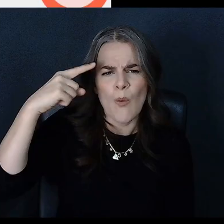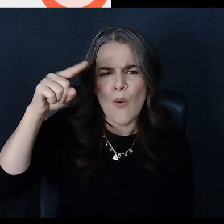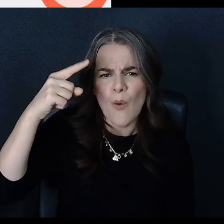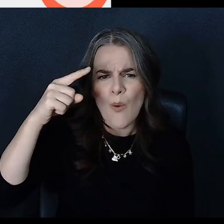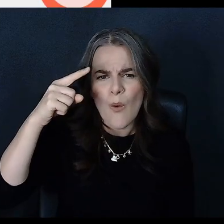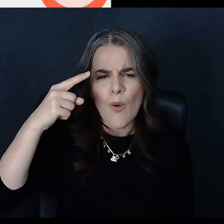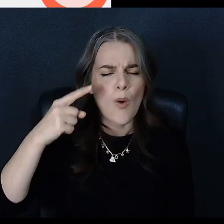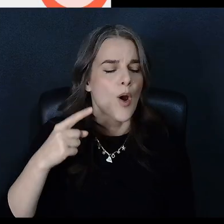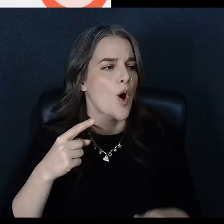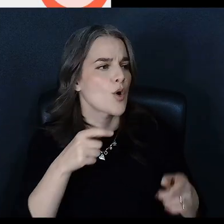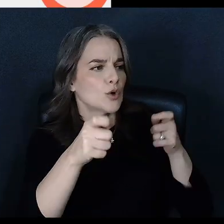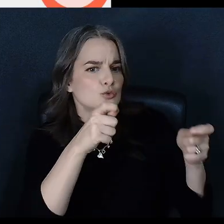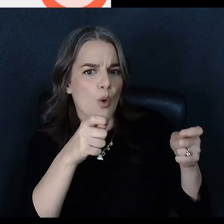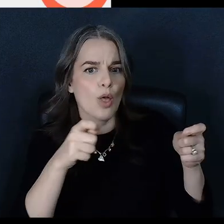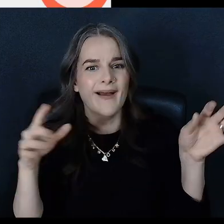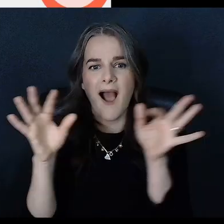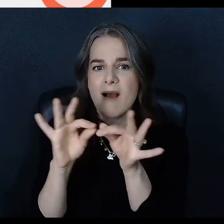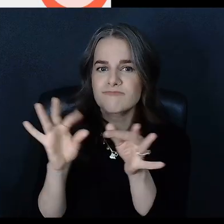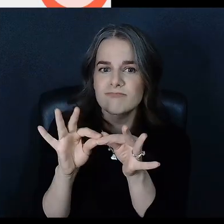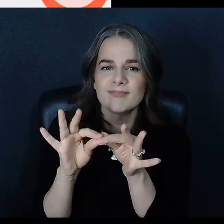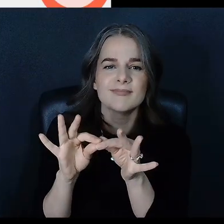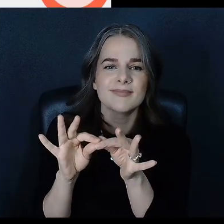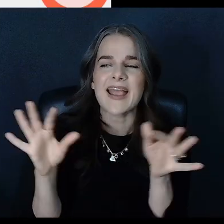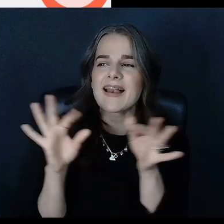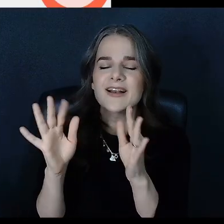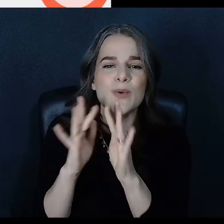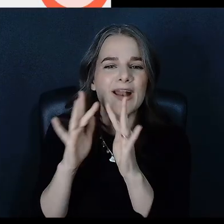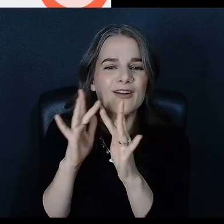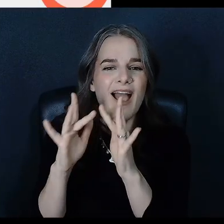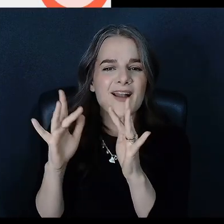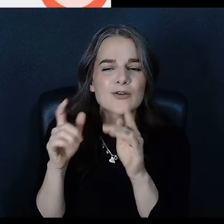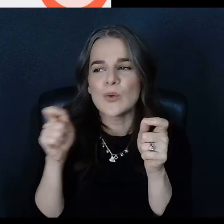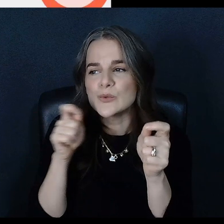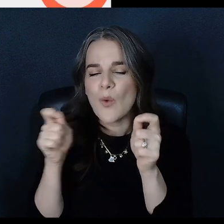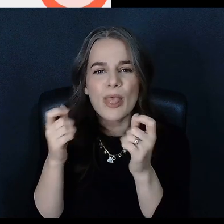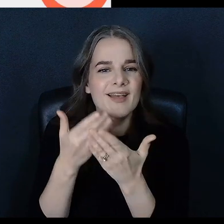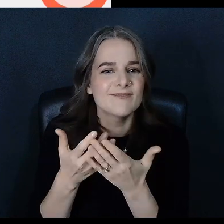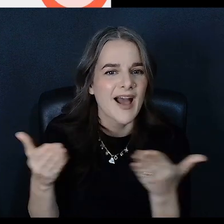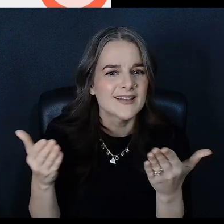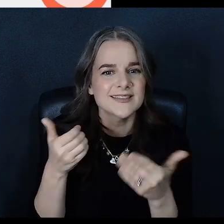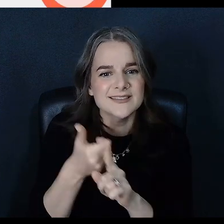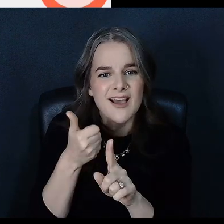That would just be connecting to the internet, controlling the device itself, home entertainment. Then we start to see some of the other pieces